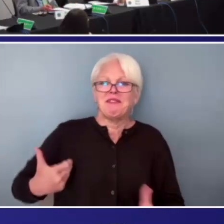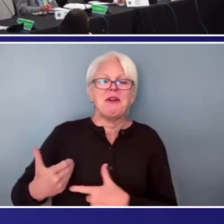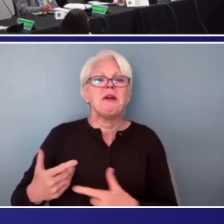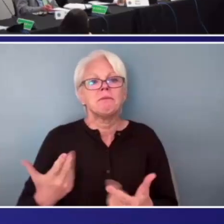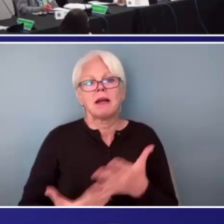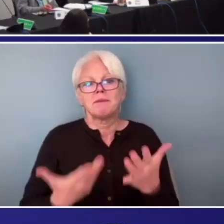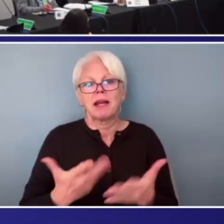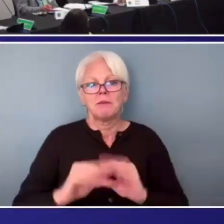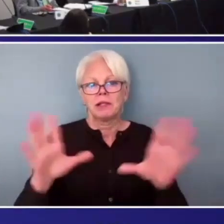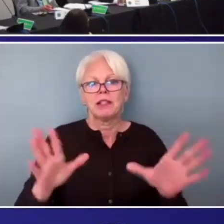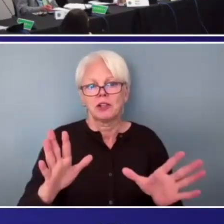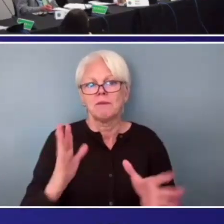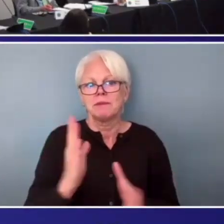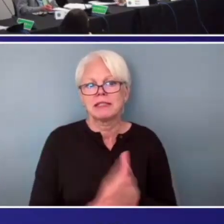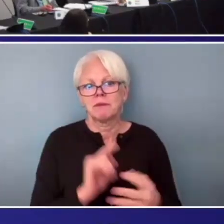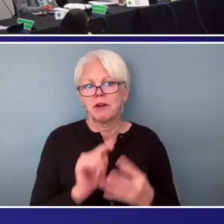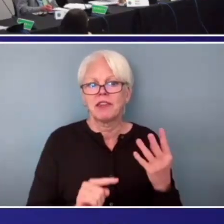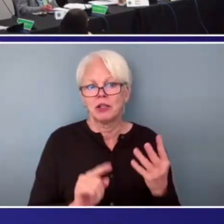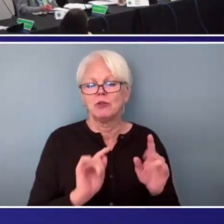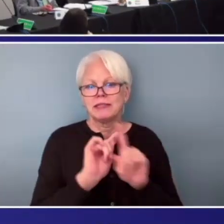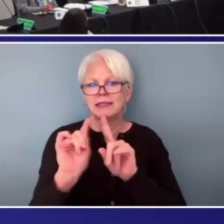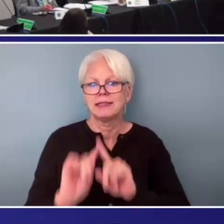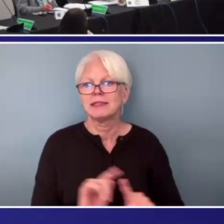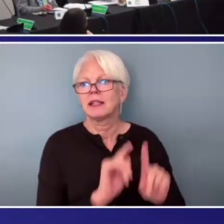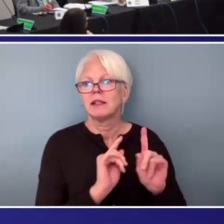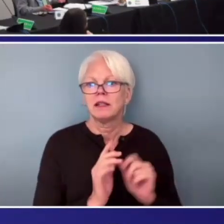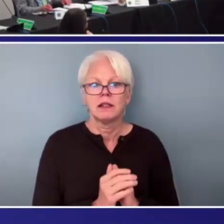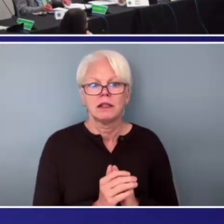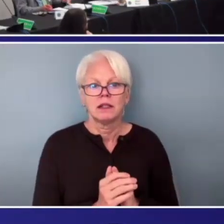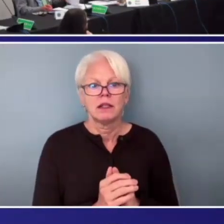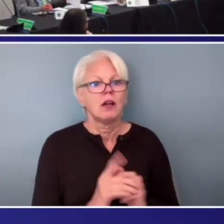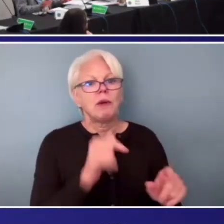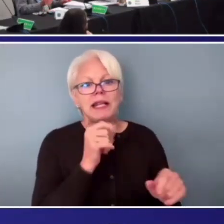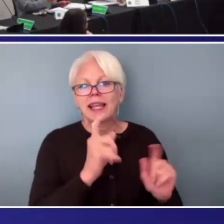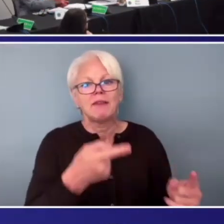those, those distinctions. You don't get points for submitting it early, but we do appreciate it.